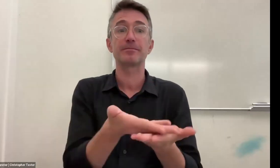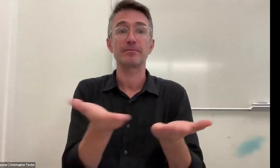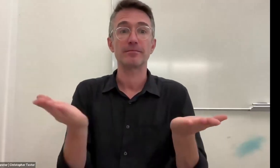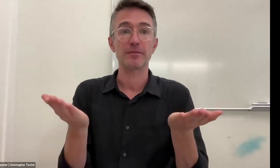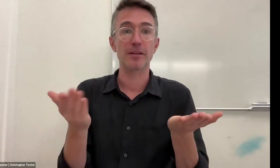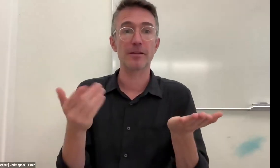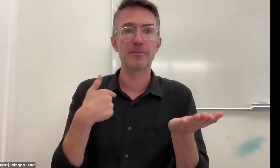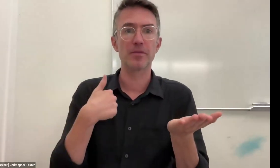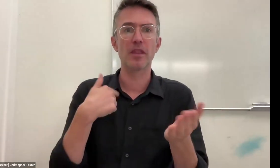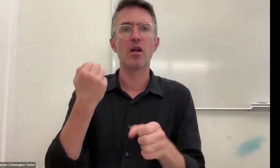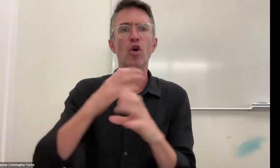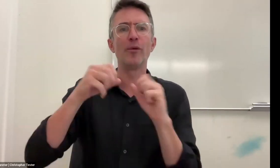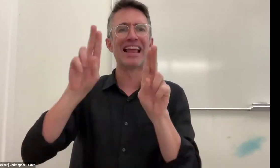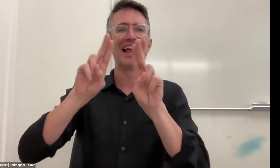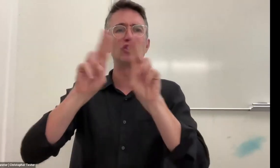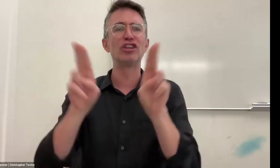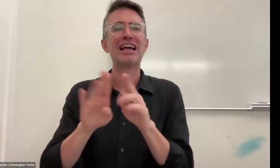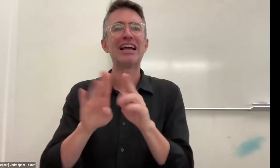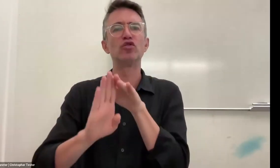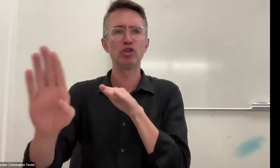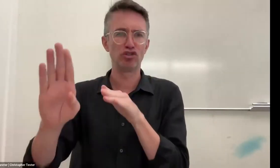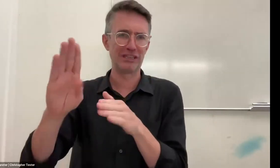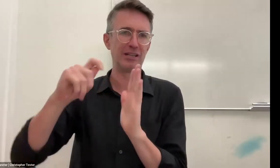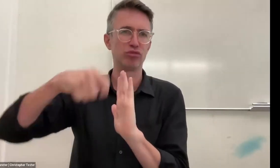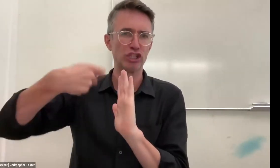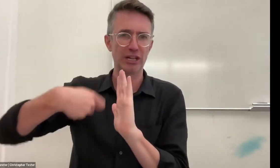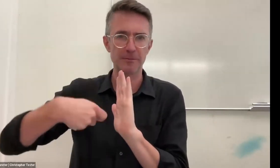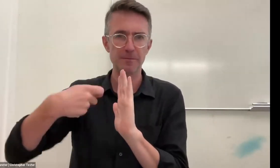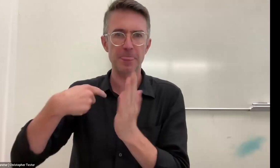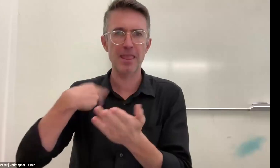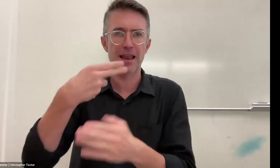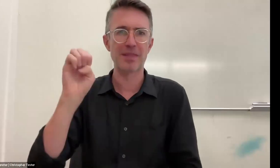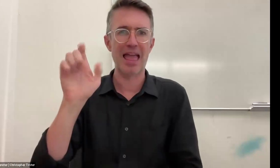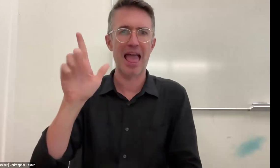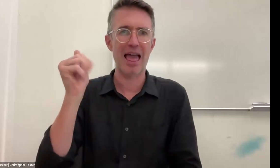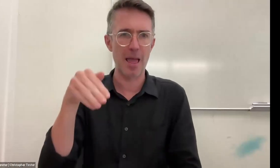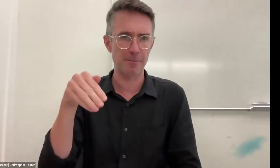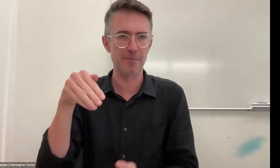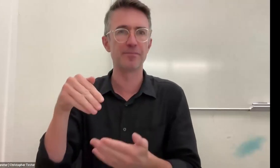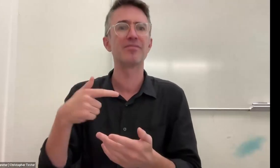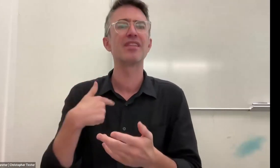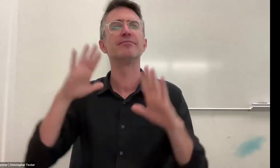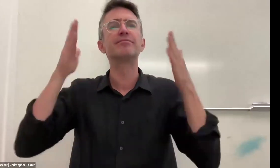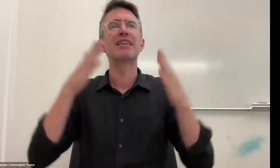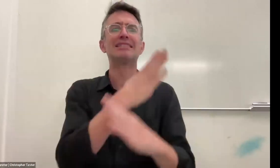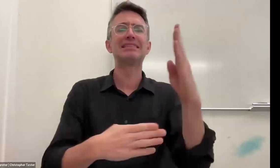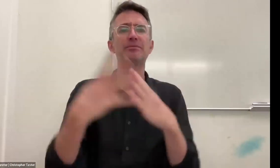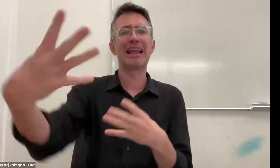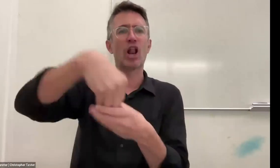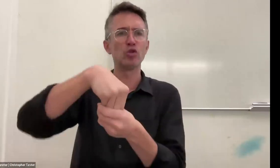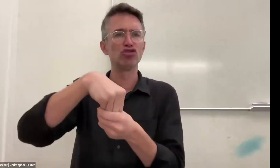Project as the director of disability inclusion and accessibility and I'm going to